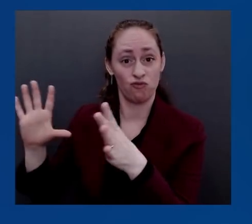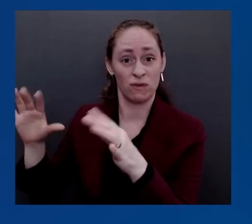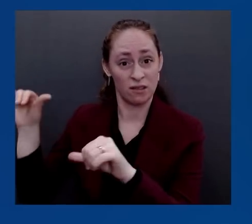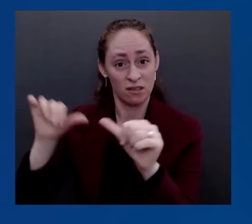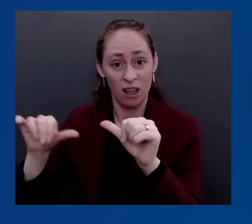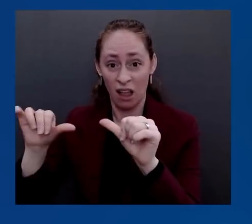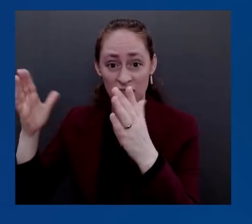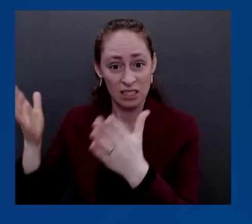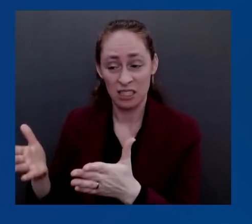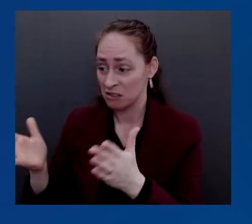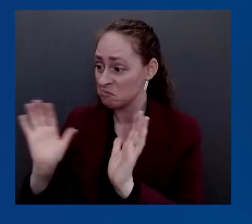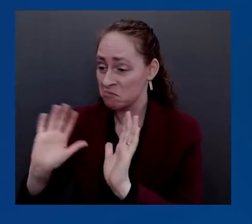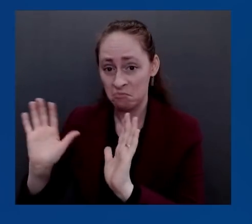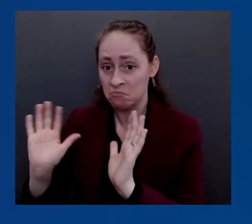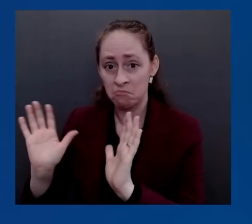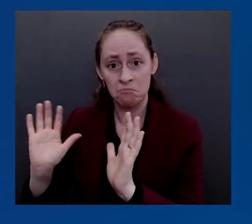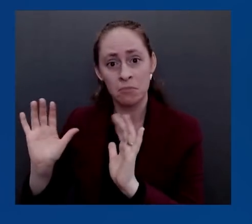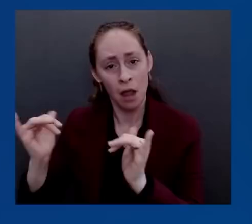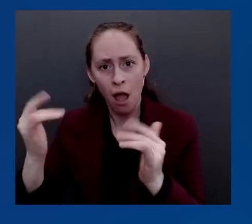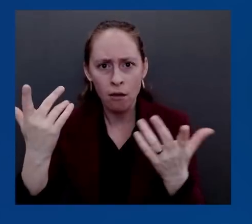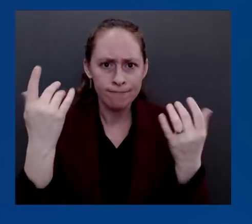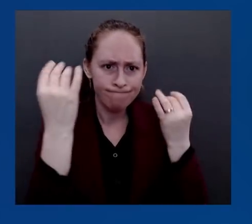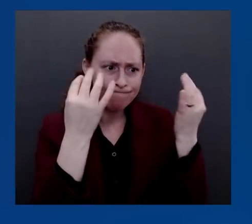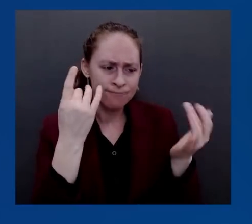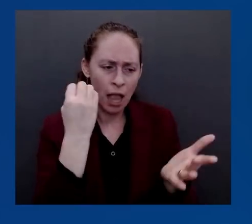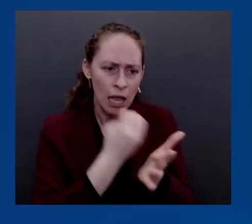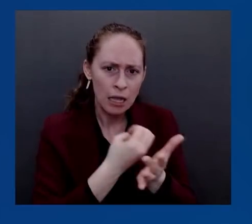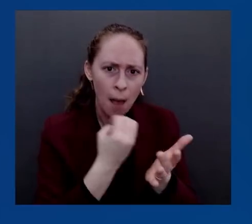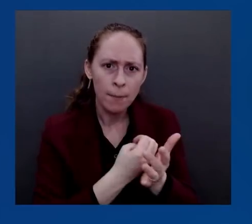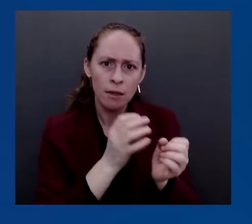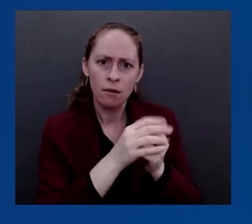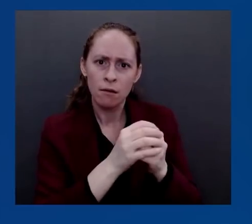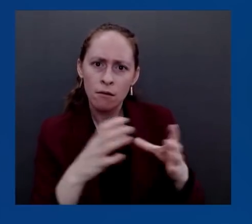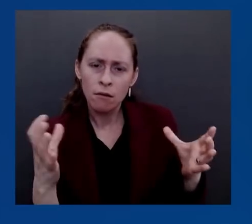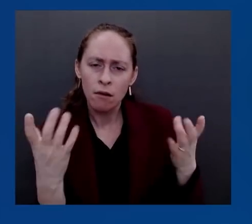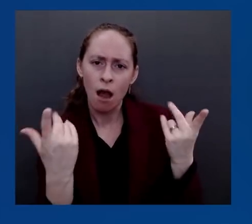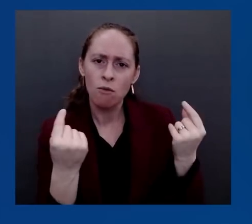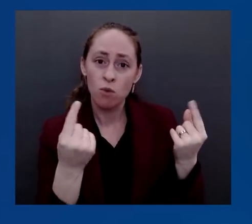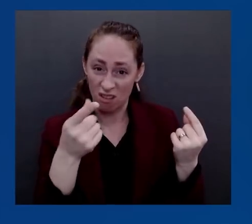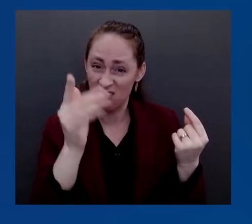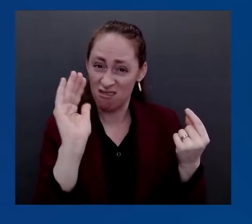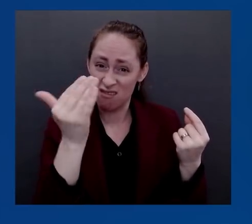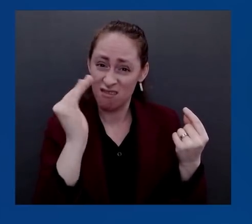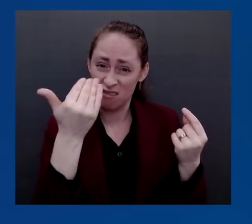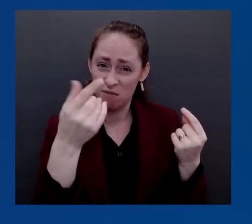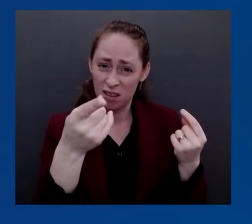and other prerogatives, not just health --